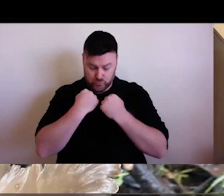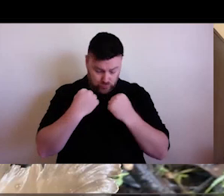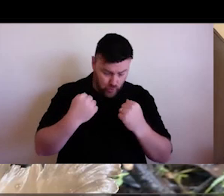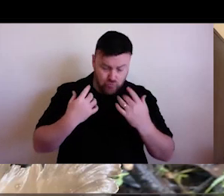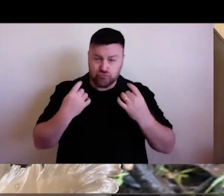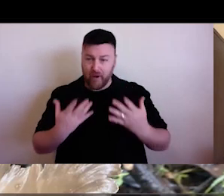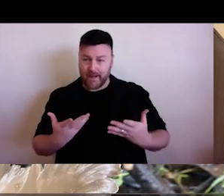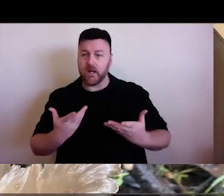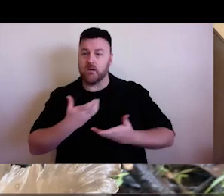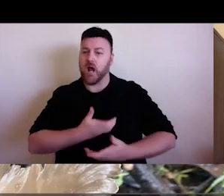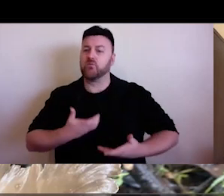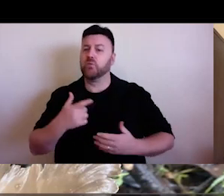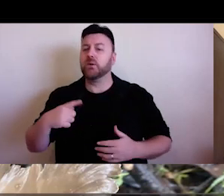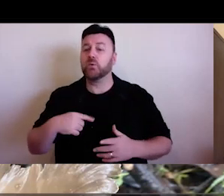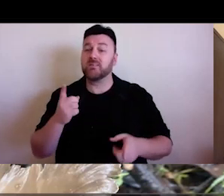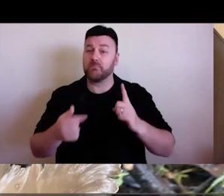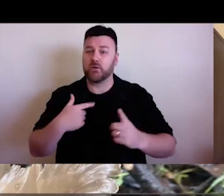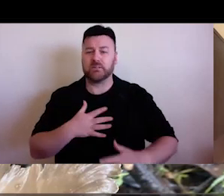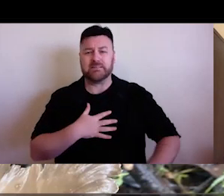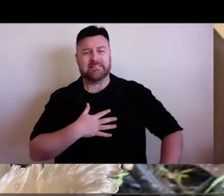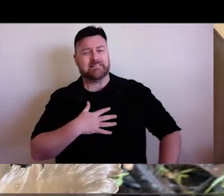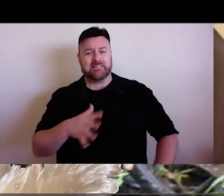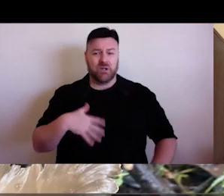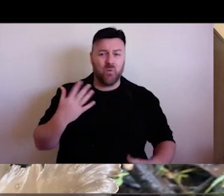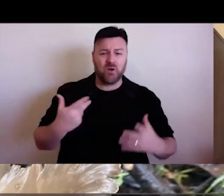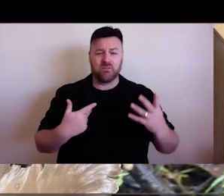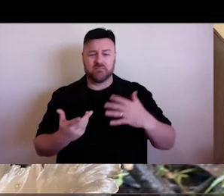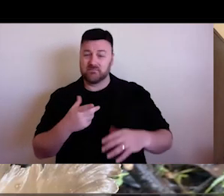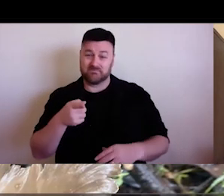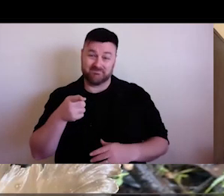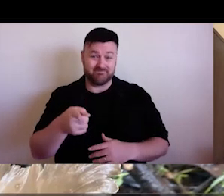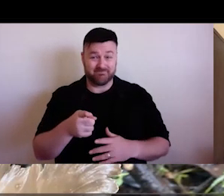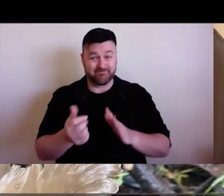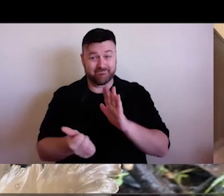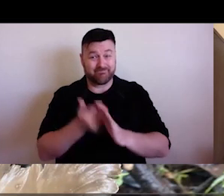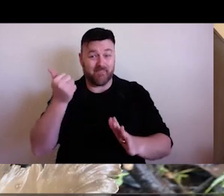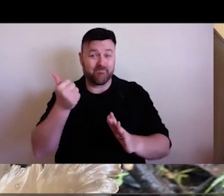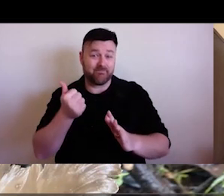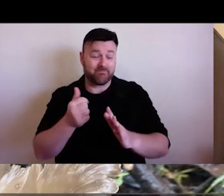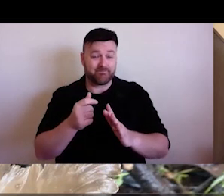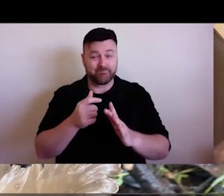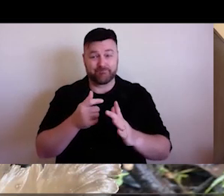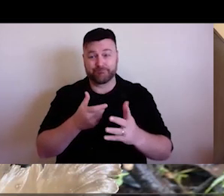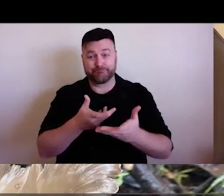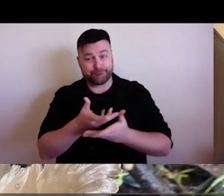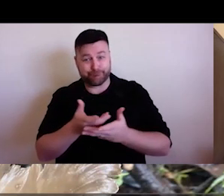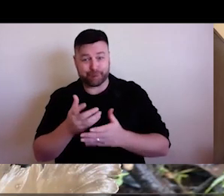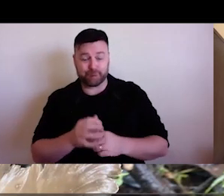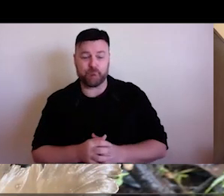wanting to avoid. So this will be available in recorded form after